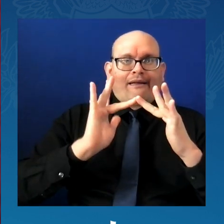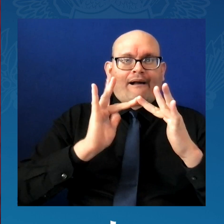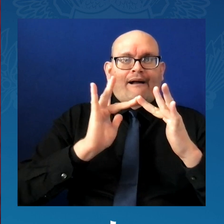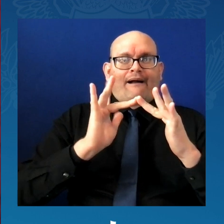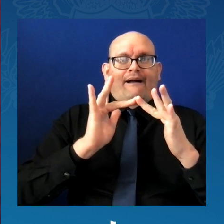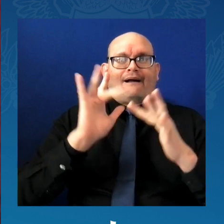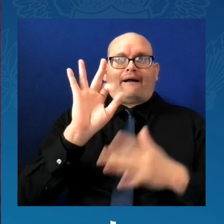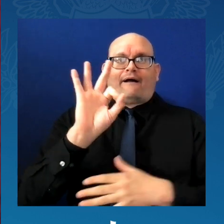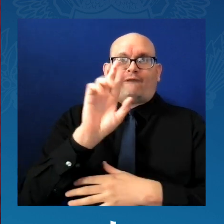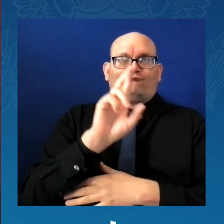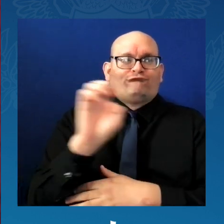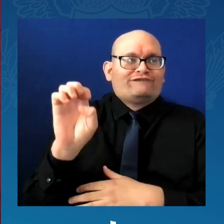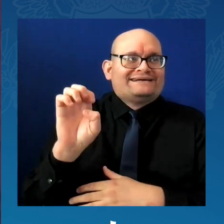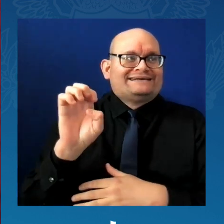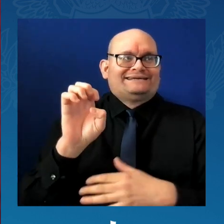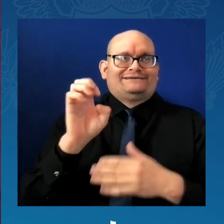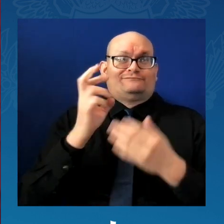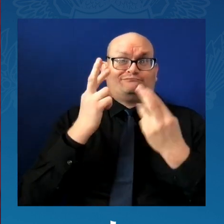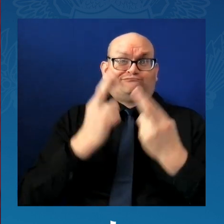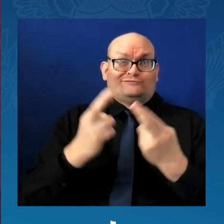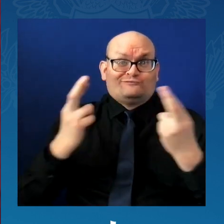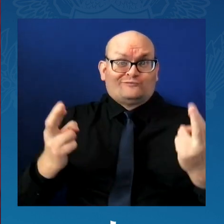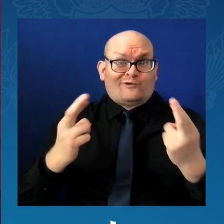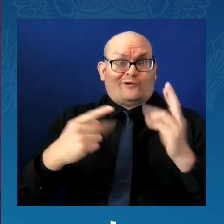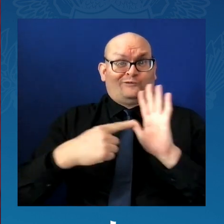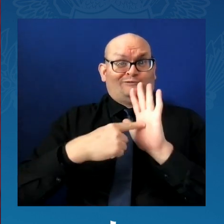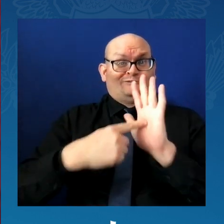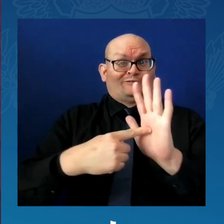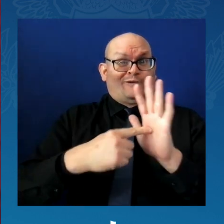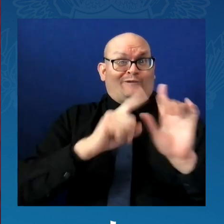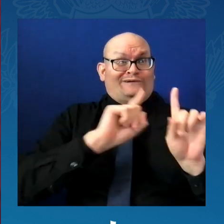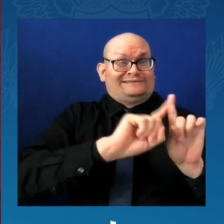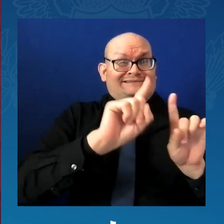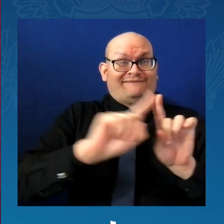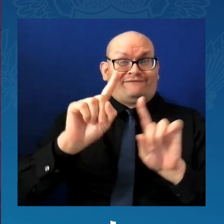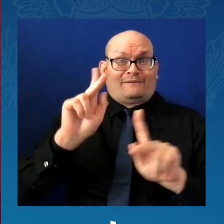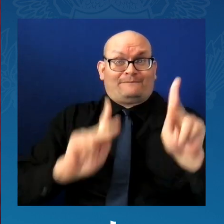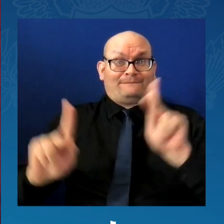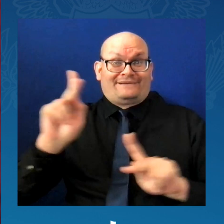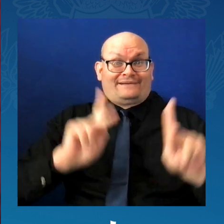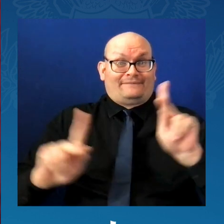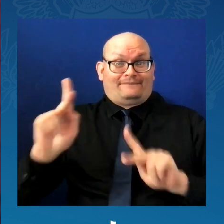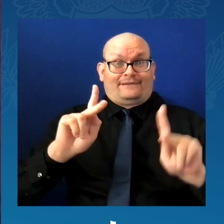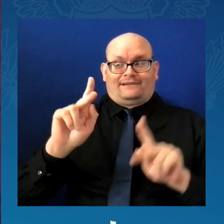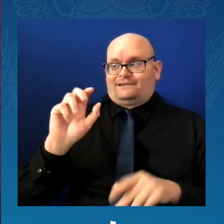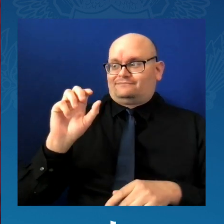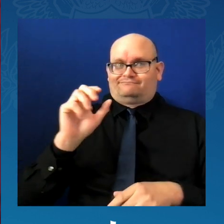to show the diversity of people working in STEM jobs throughout the government, like people that you met at Mission Control this afternoon.